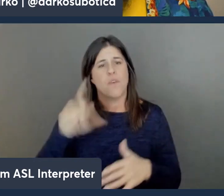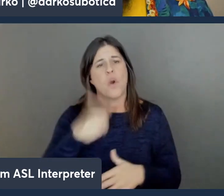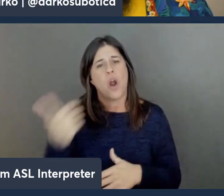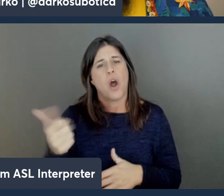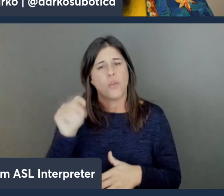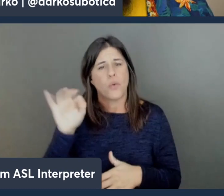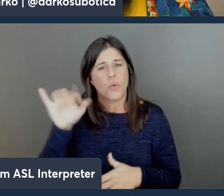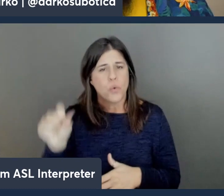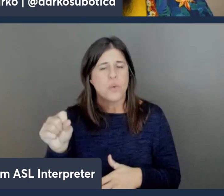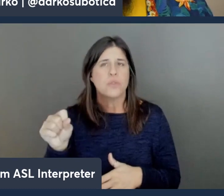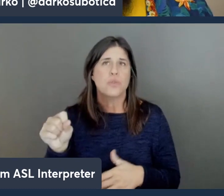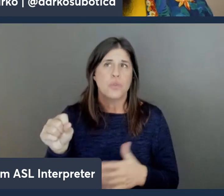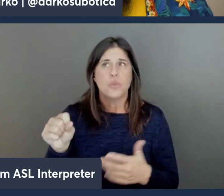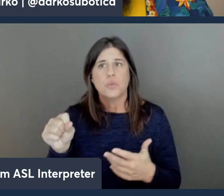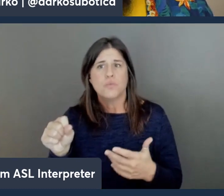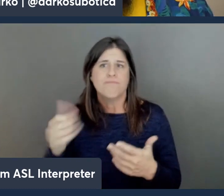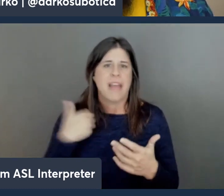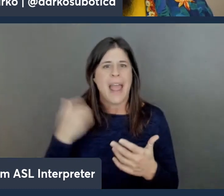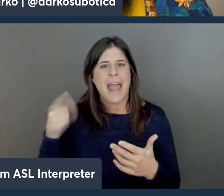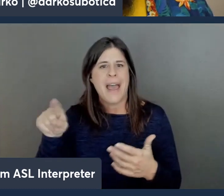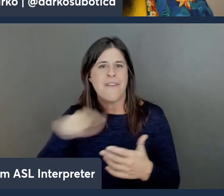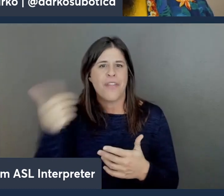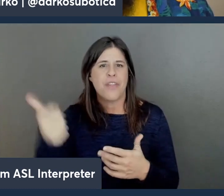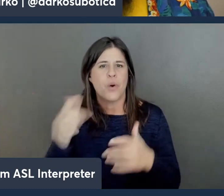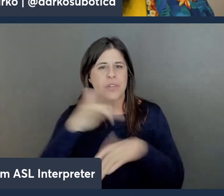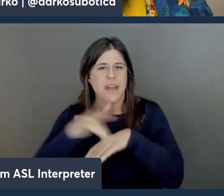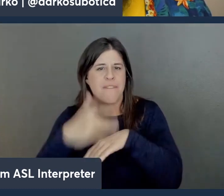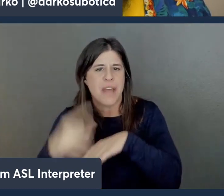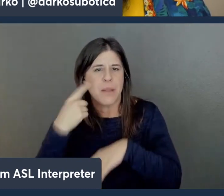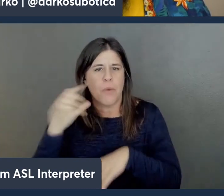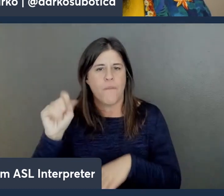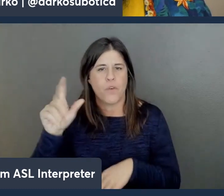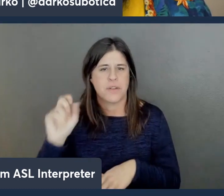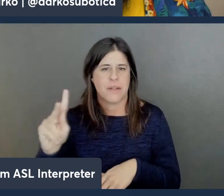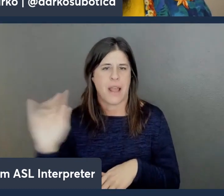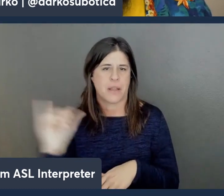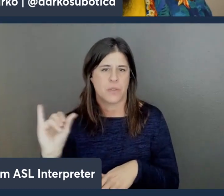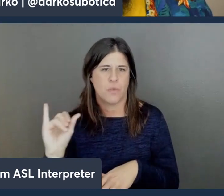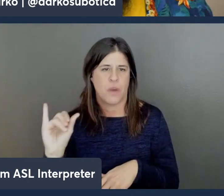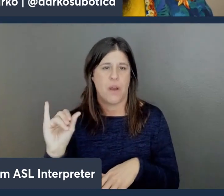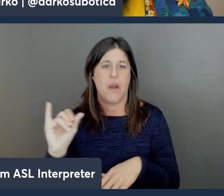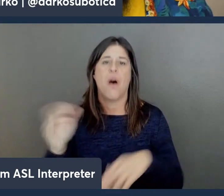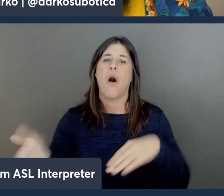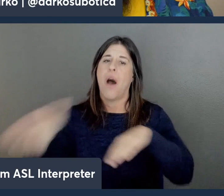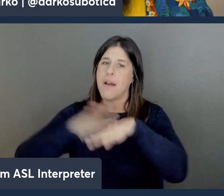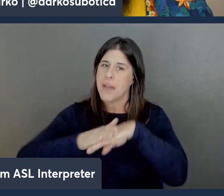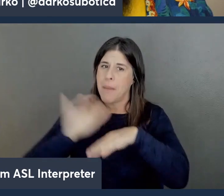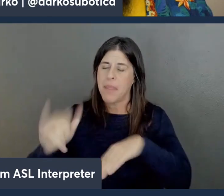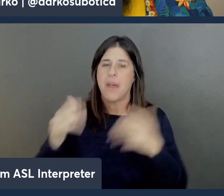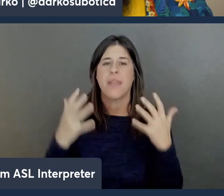to have those available, also in Chime and Slack Channels, on top of that, they wanna be able, to put restrictions